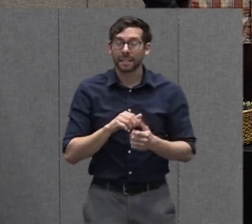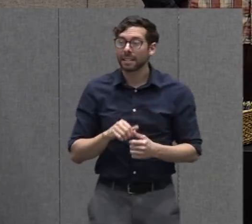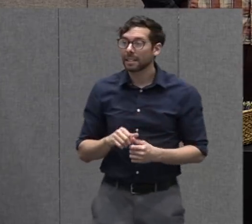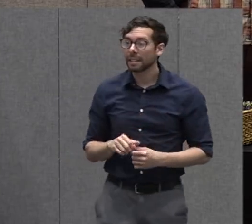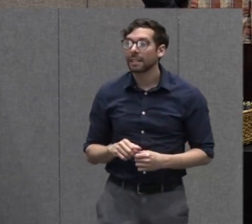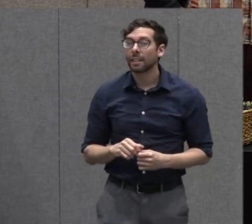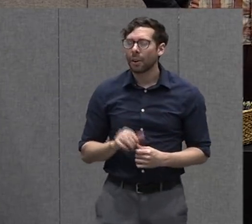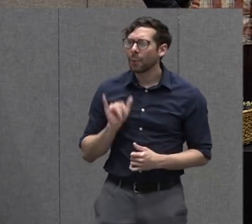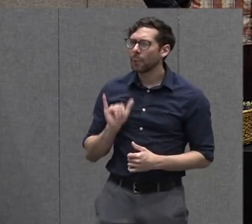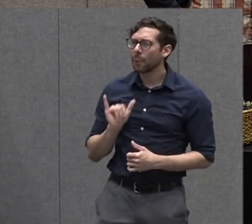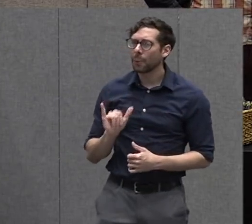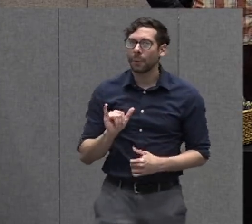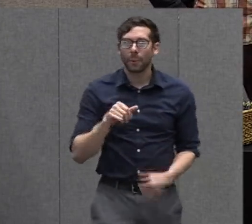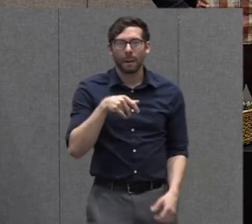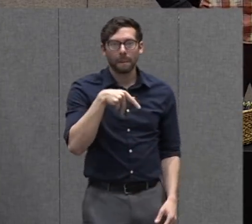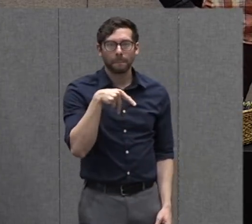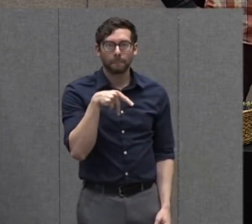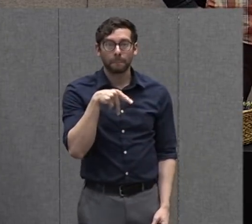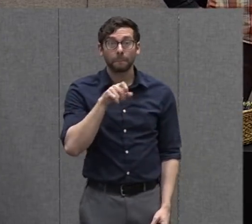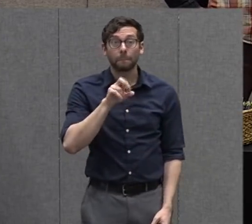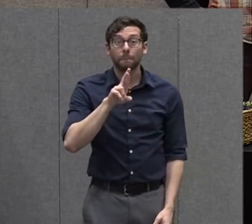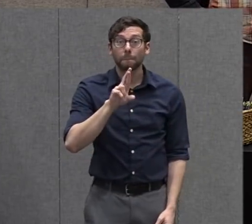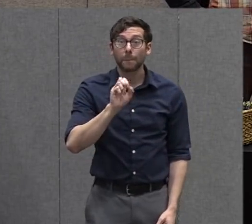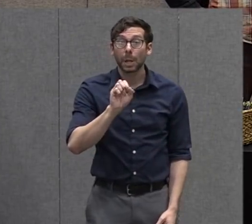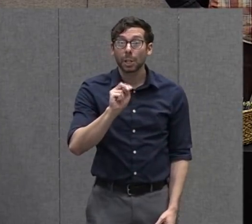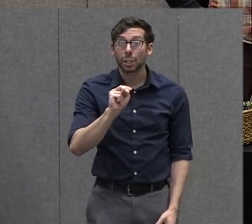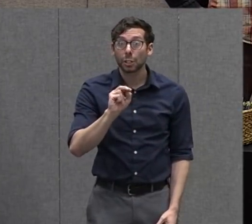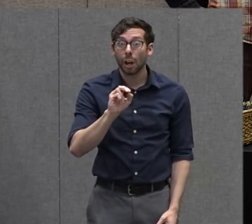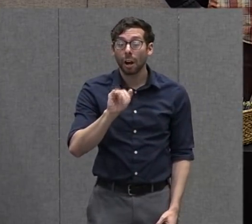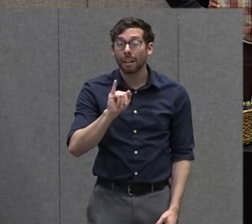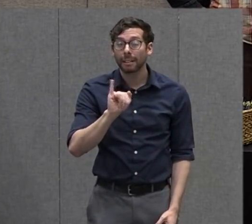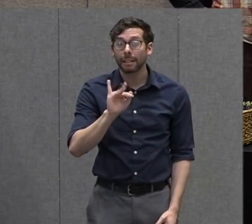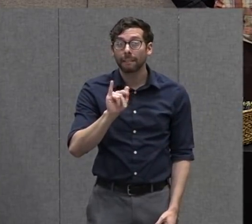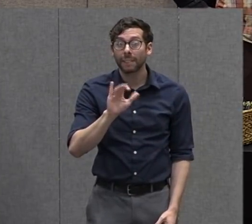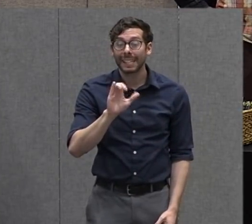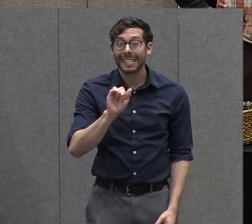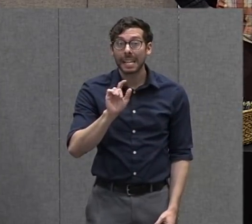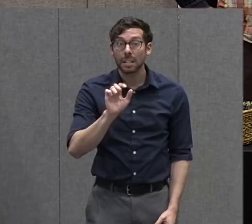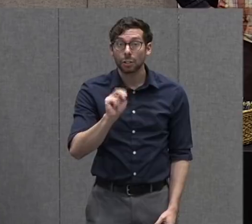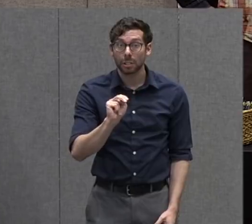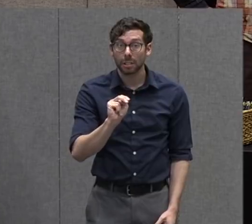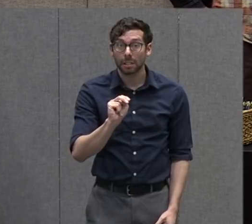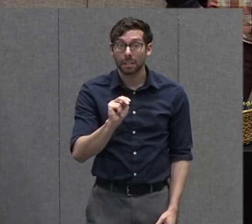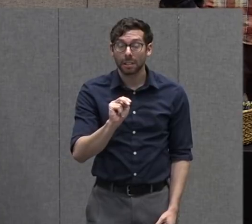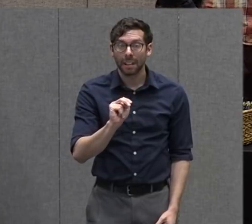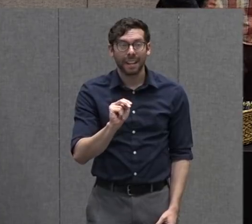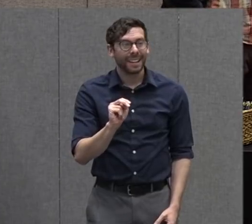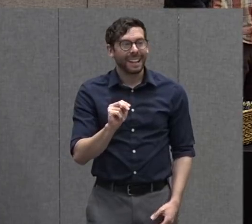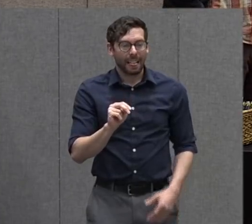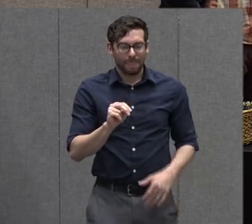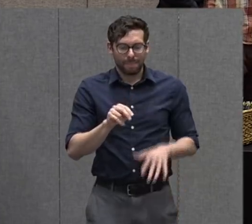[Miss Martindale] Liquid does not dance. But in your poem, you're giving it the qualities of a person.